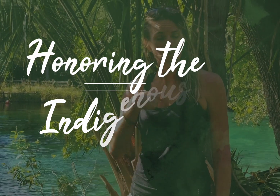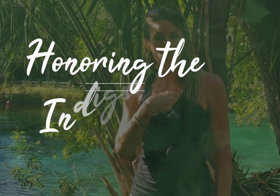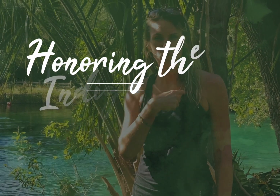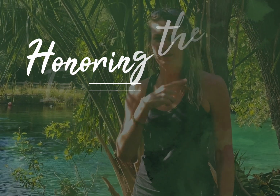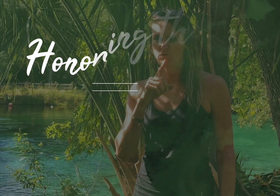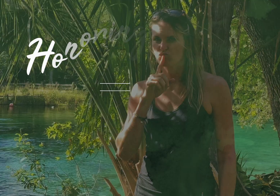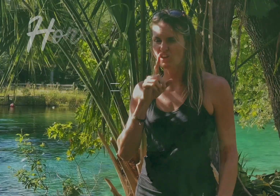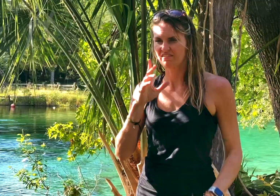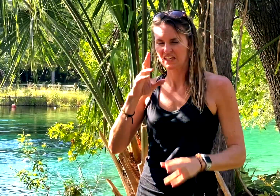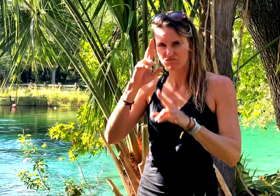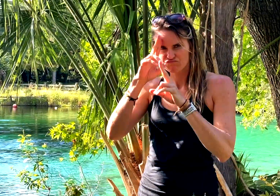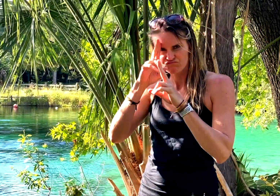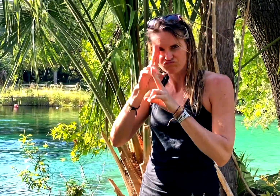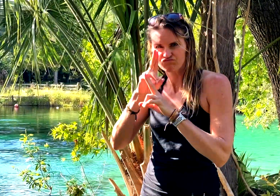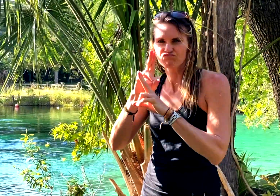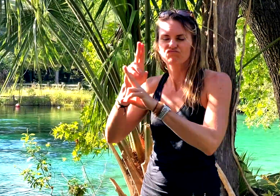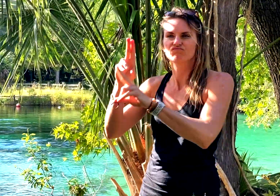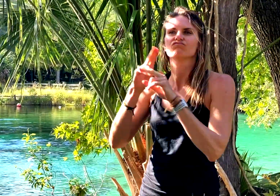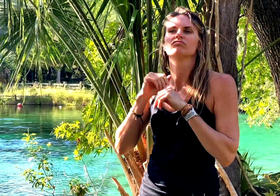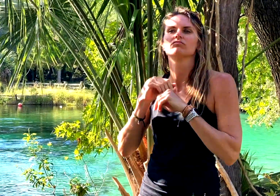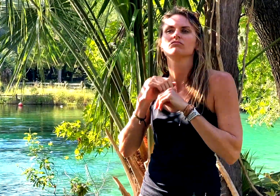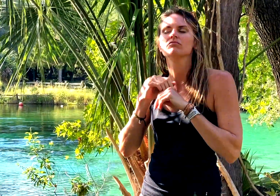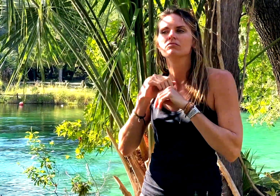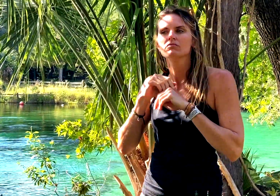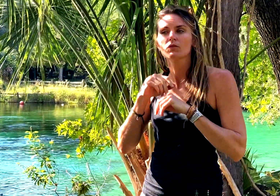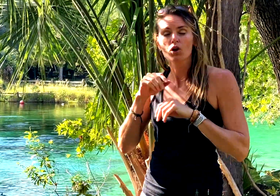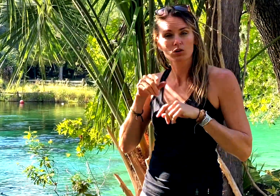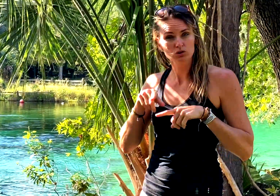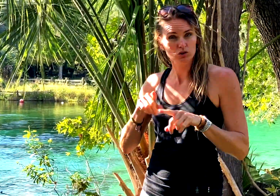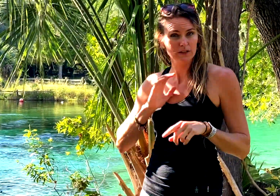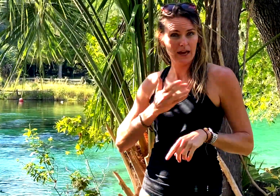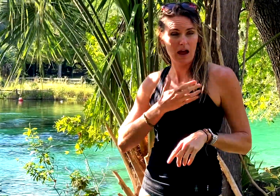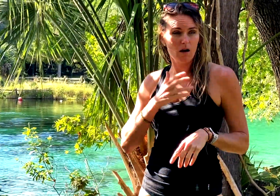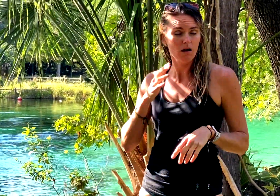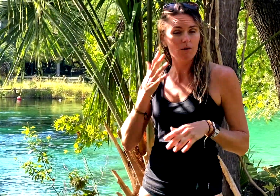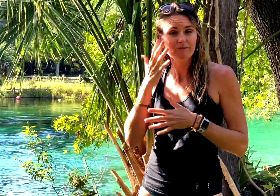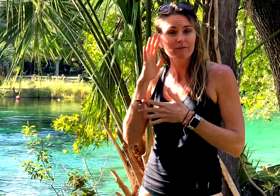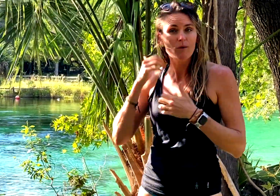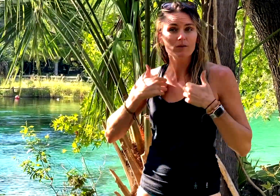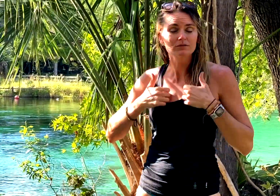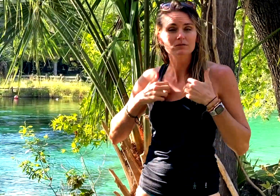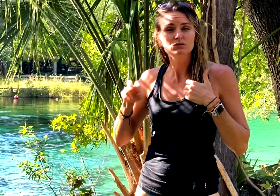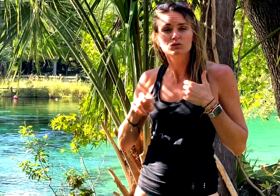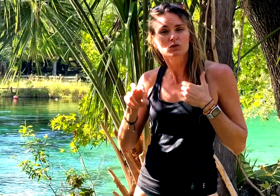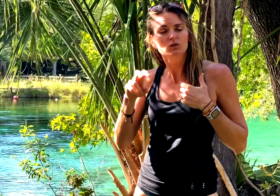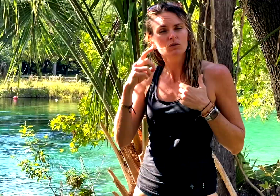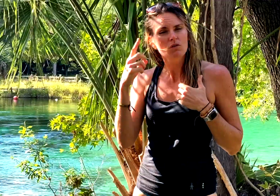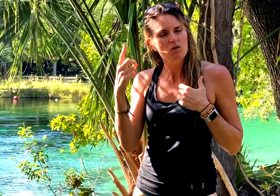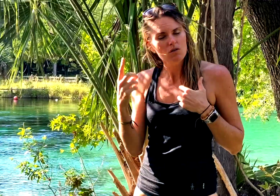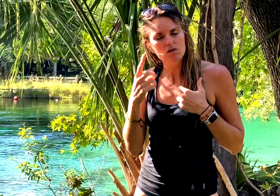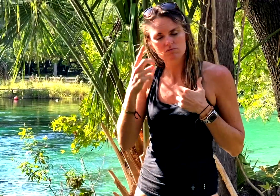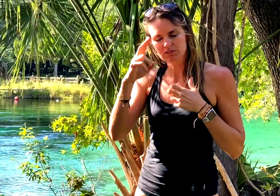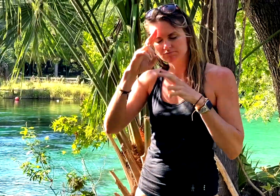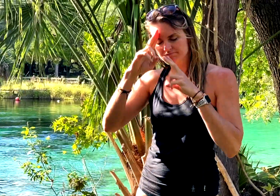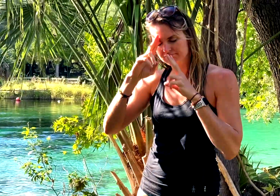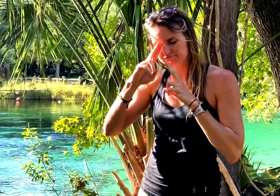During our Forest Therapy walks, we make sure to always honor and show our utmost respect